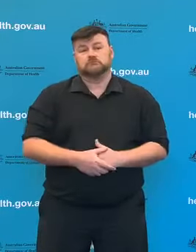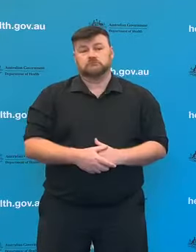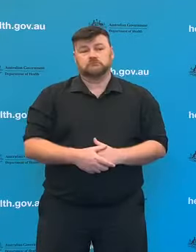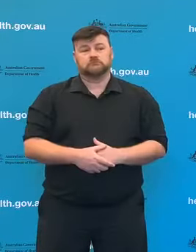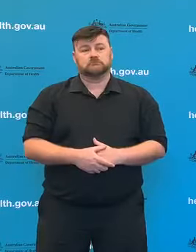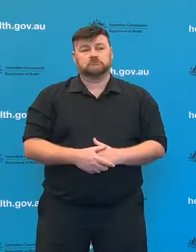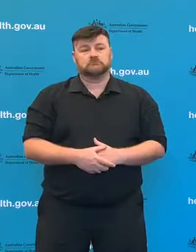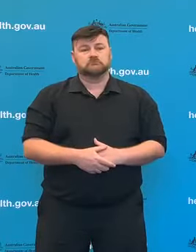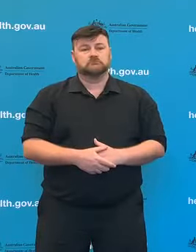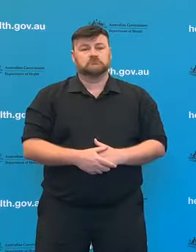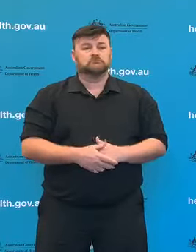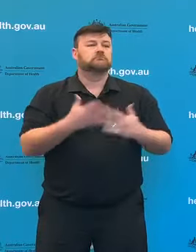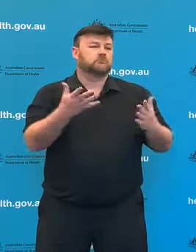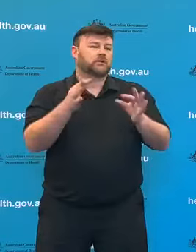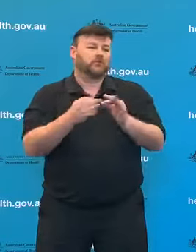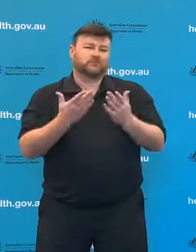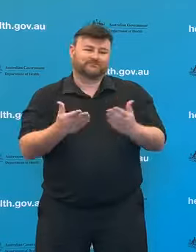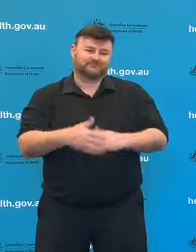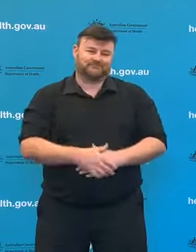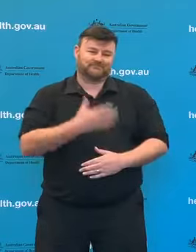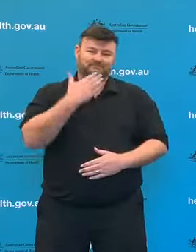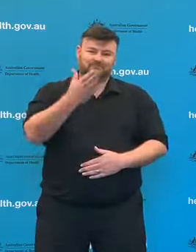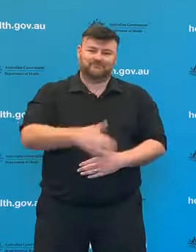and thank you to our interpreters thank you.